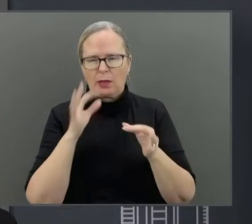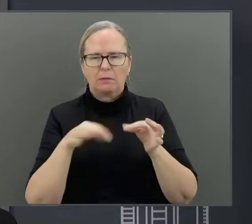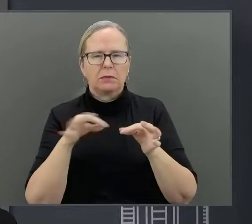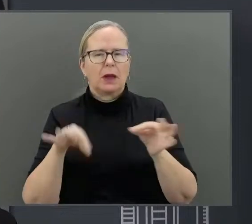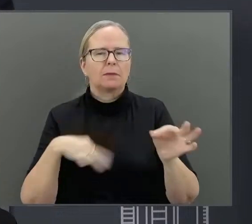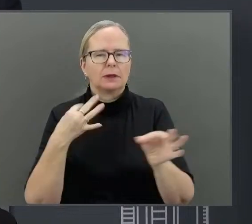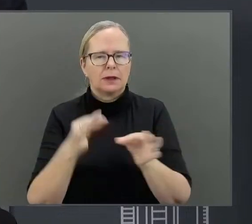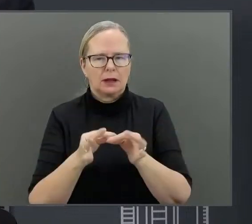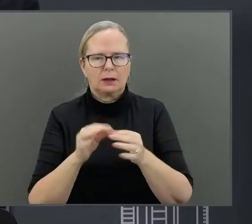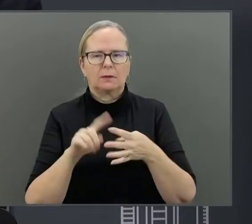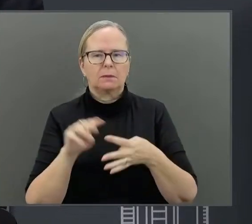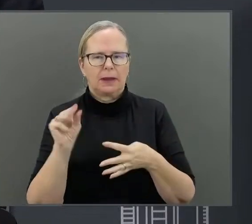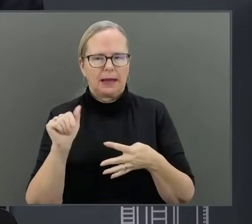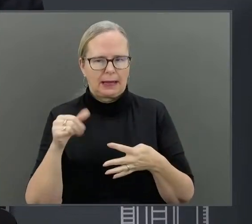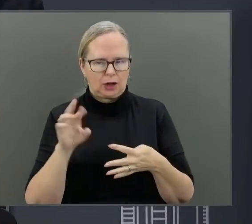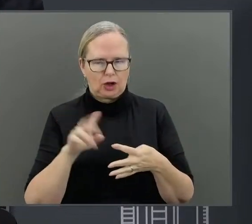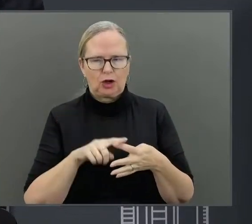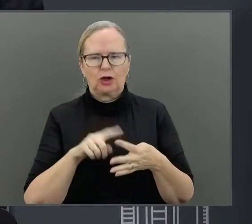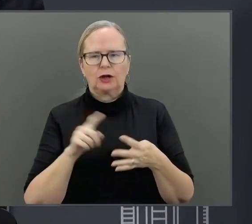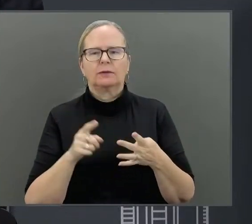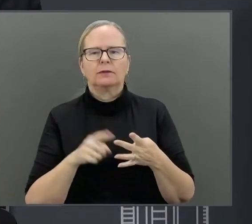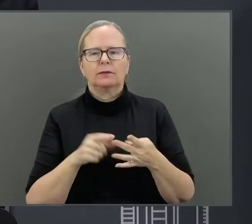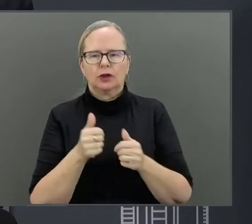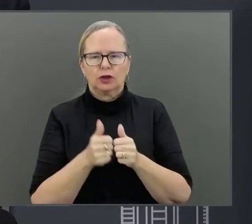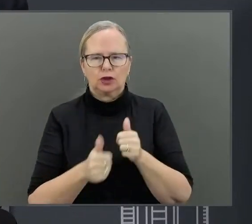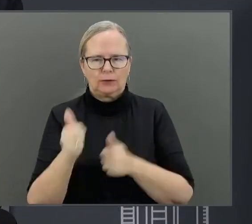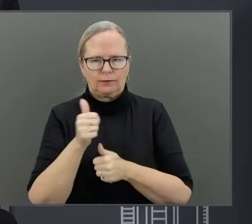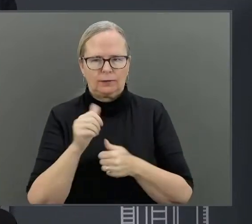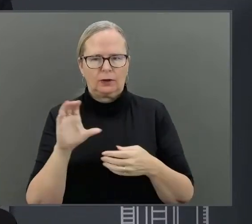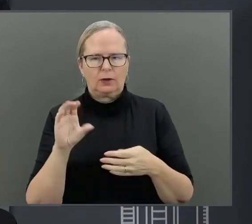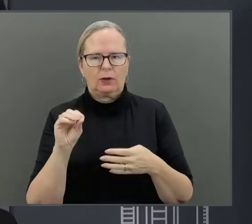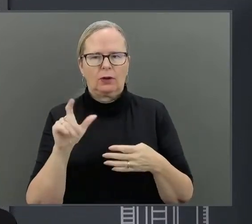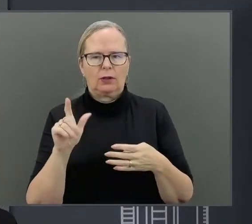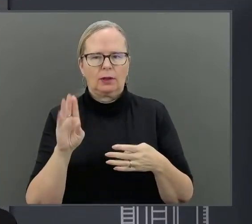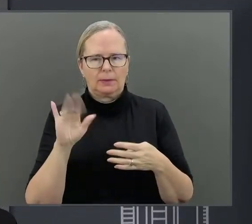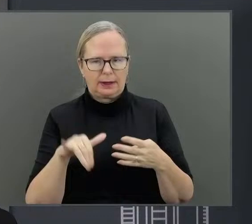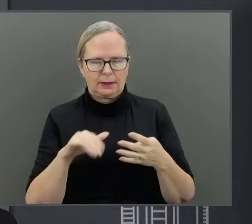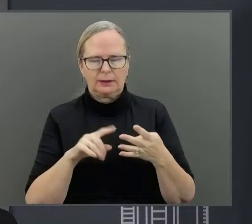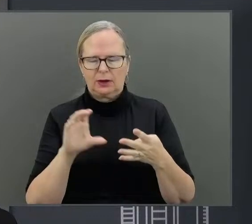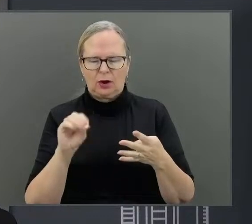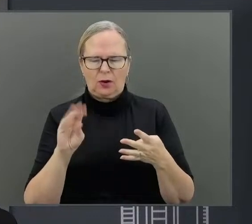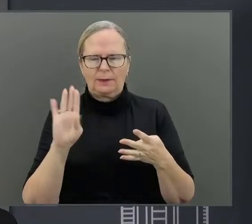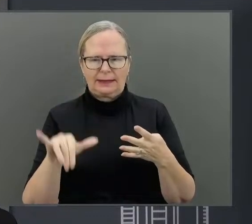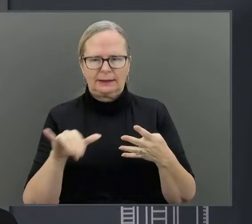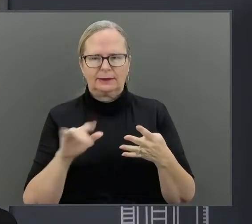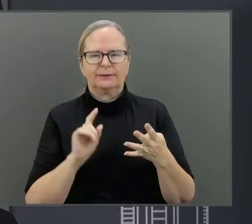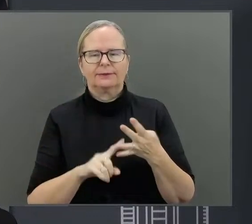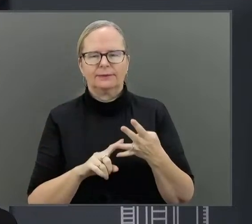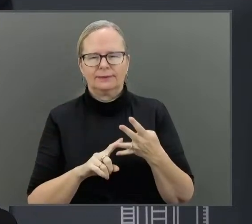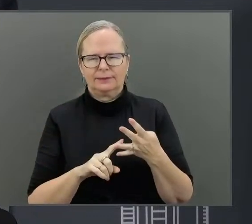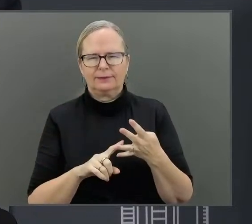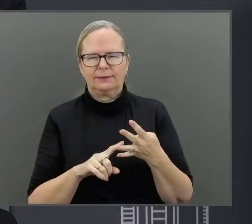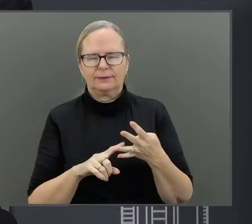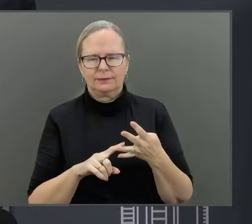uh acting Chief um Kobe derer of SEMA Kobe derer as well as our infrastructure Services general